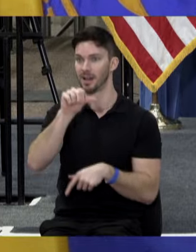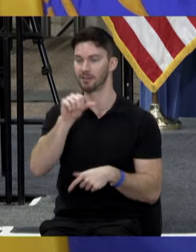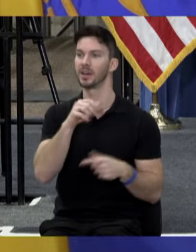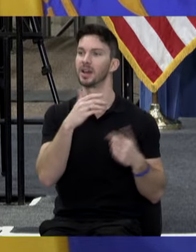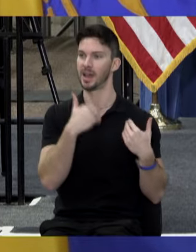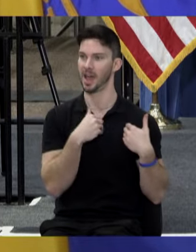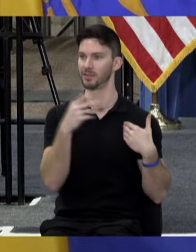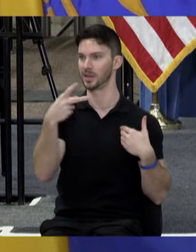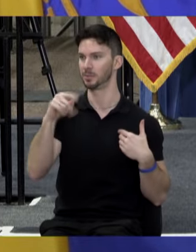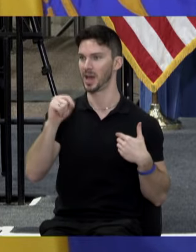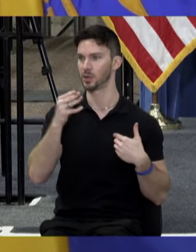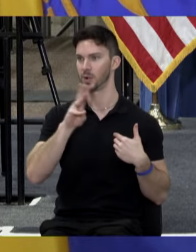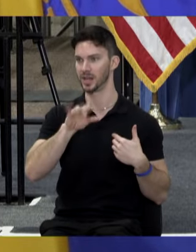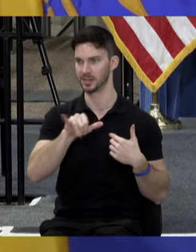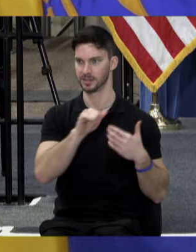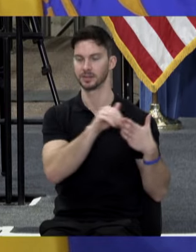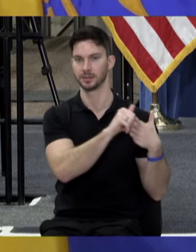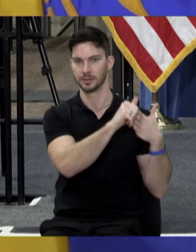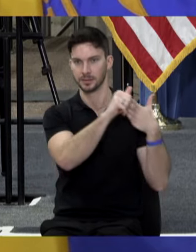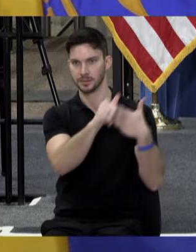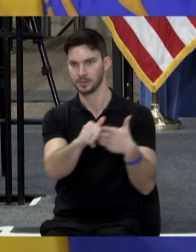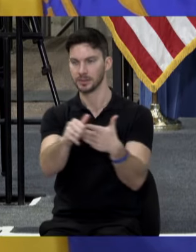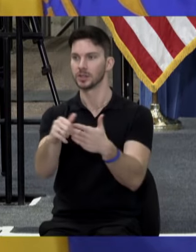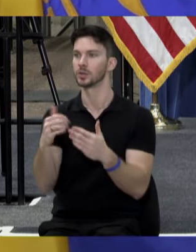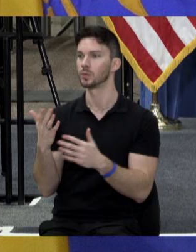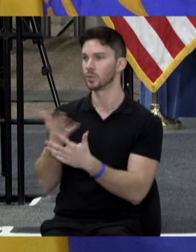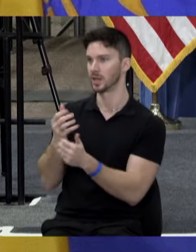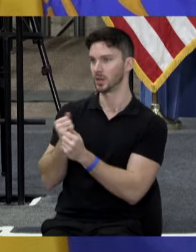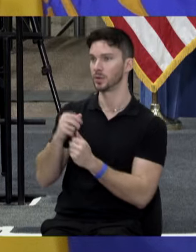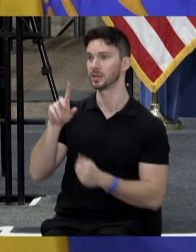such as engaging through the Department of Education and beyond middle school students